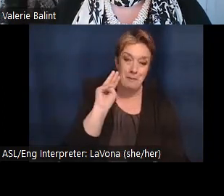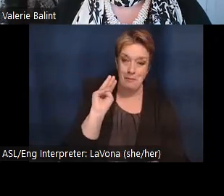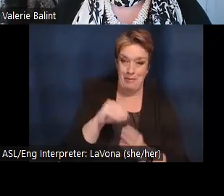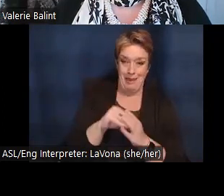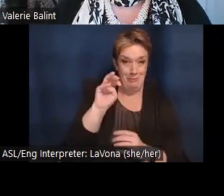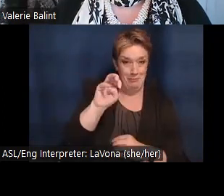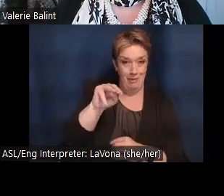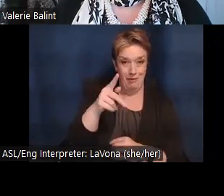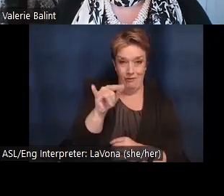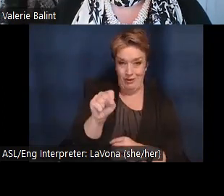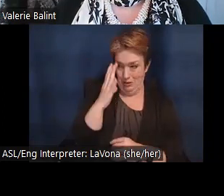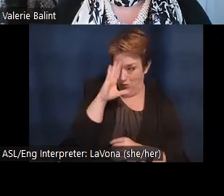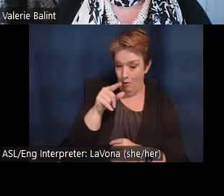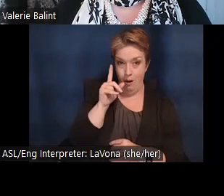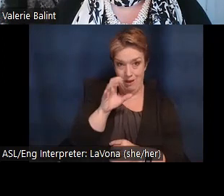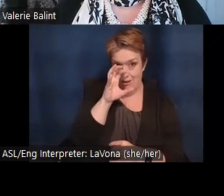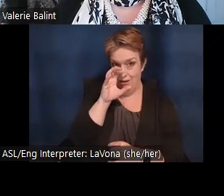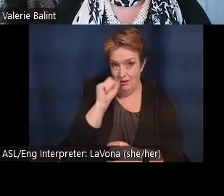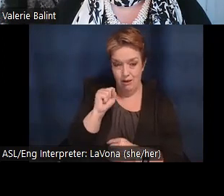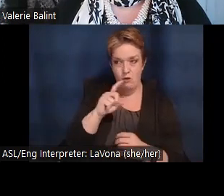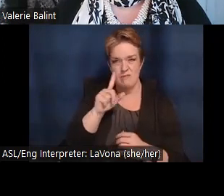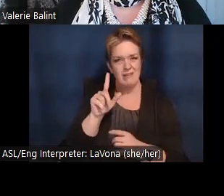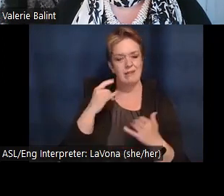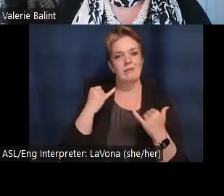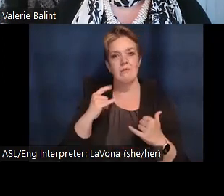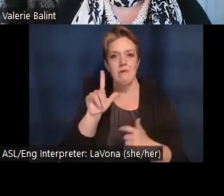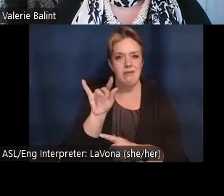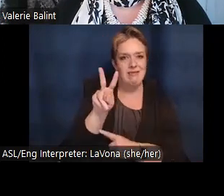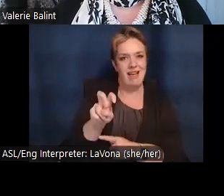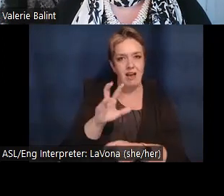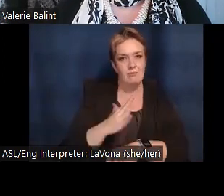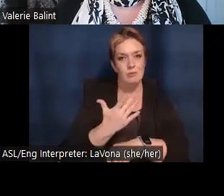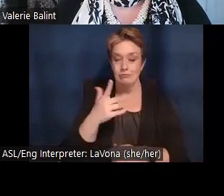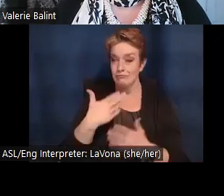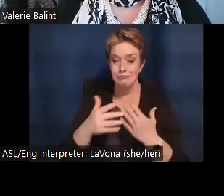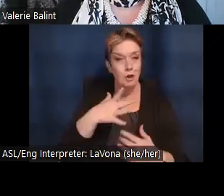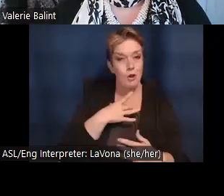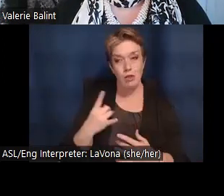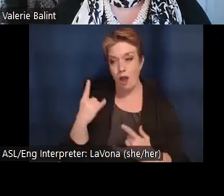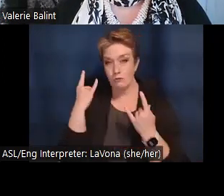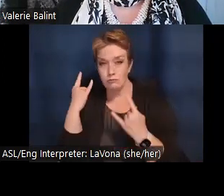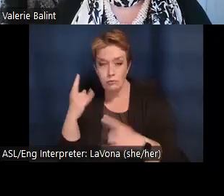of blues, soul, rock and roll, or any other genre, there is plenty of great sound to sample.